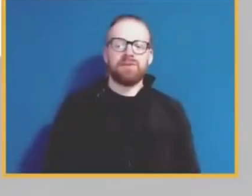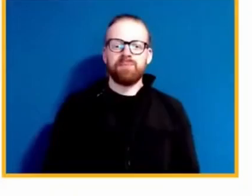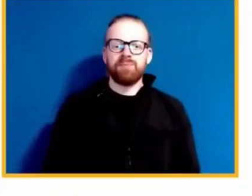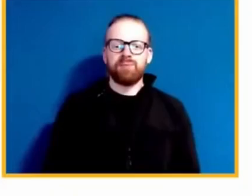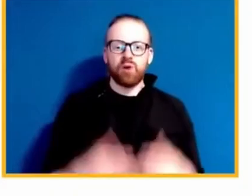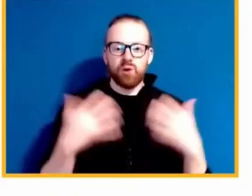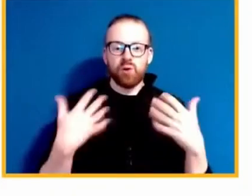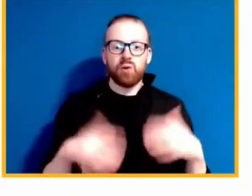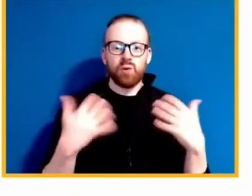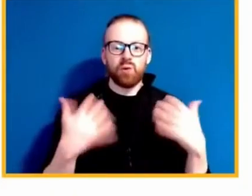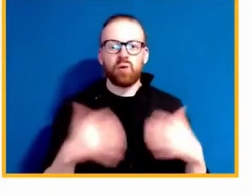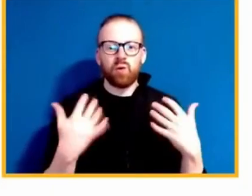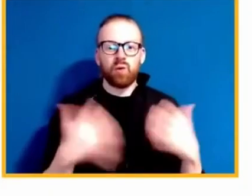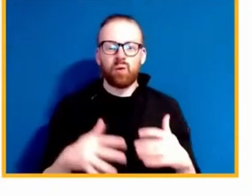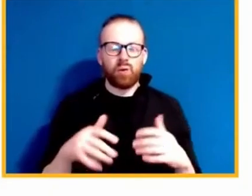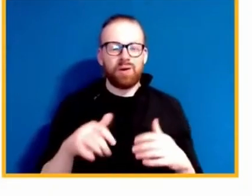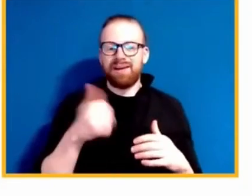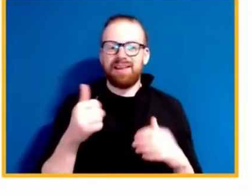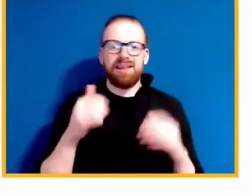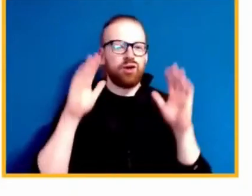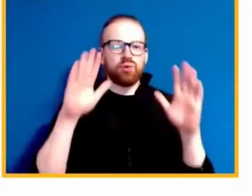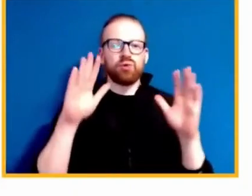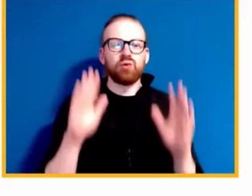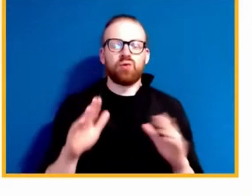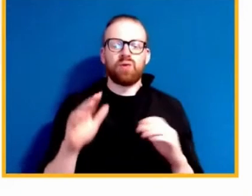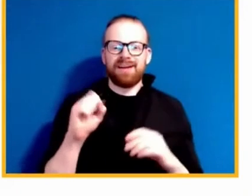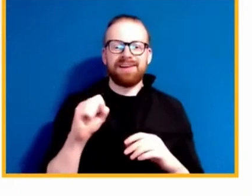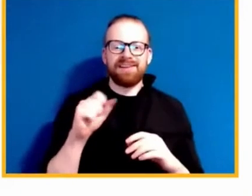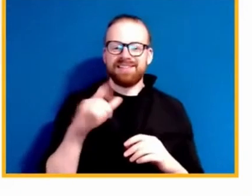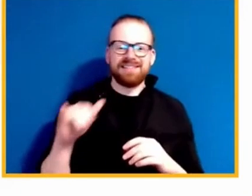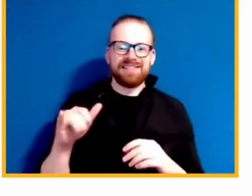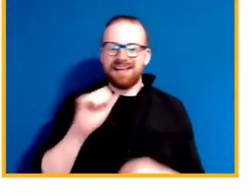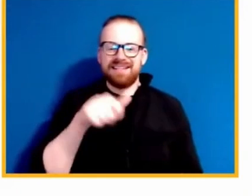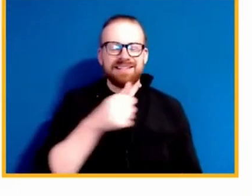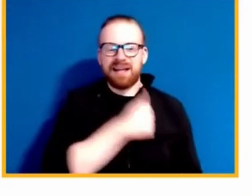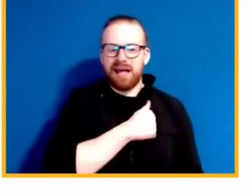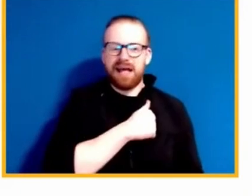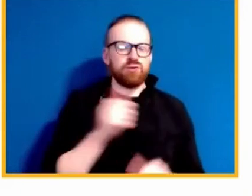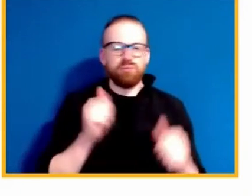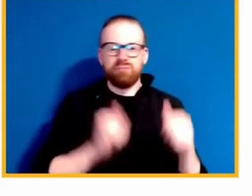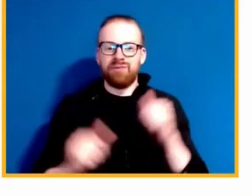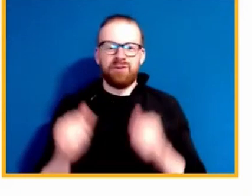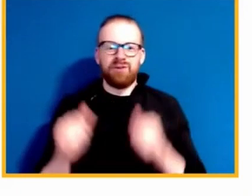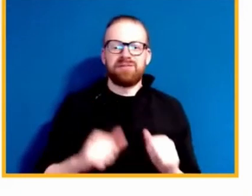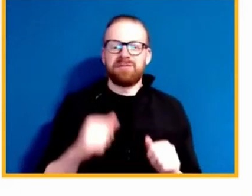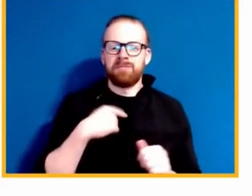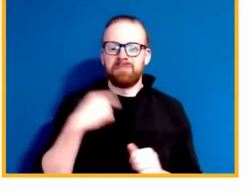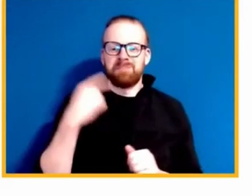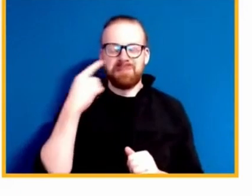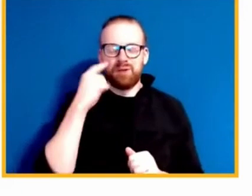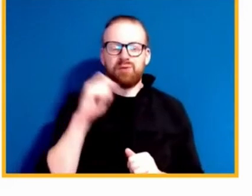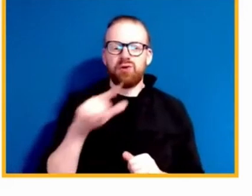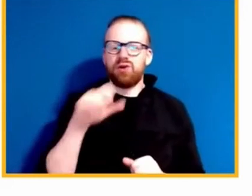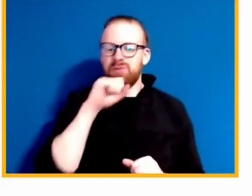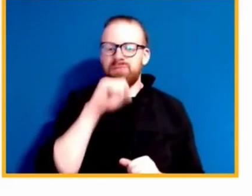[Zeke] Wow, yet another super sassy, super attitude filled performance and I think we all love to see that kind of